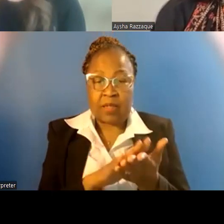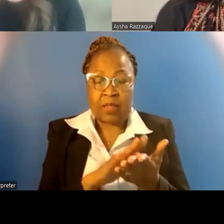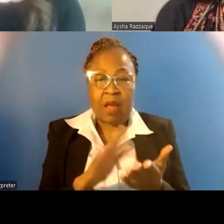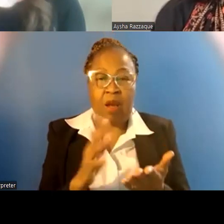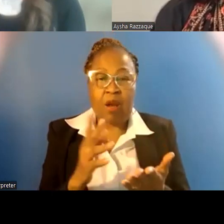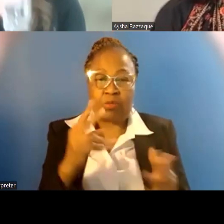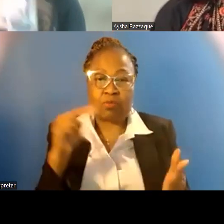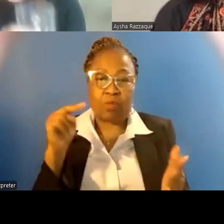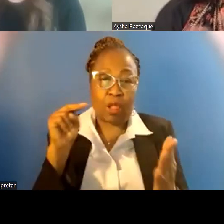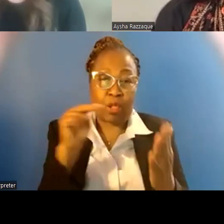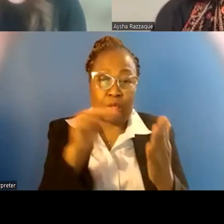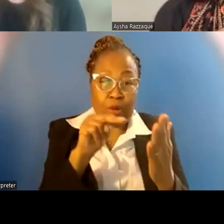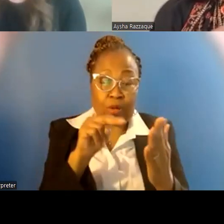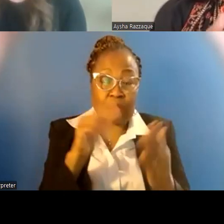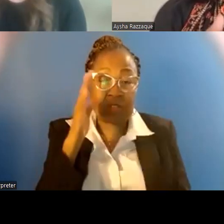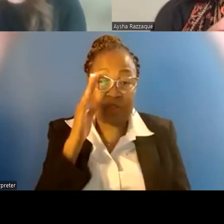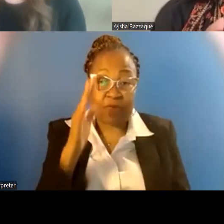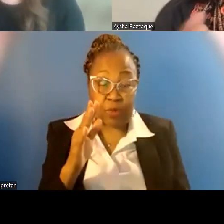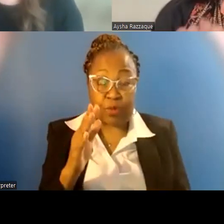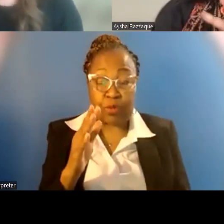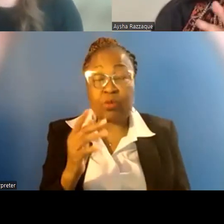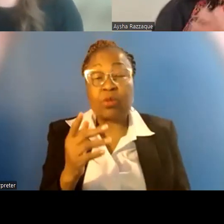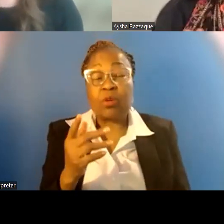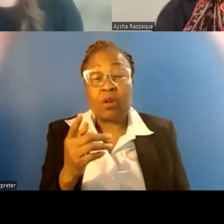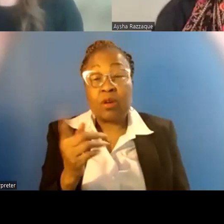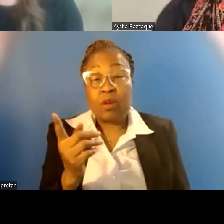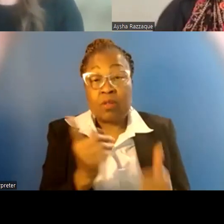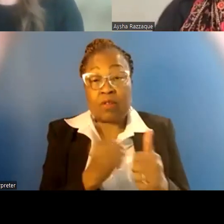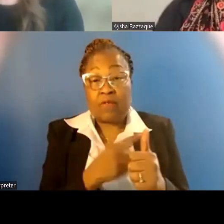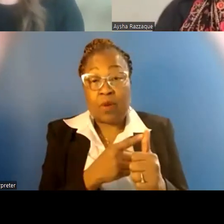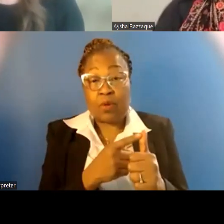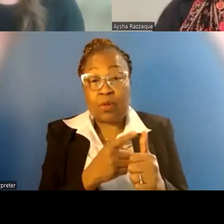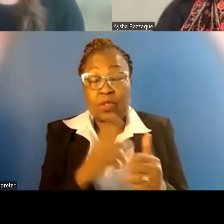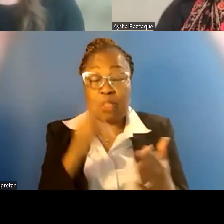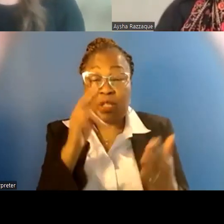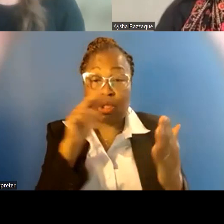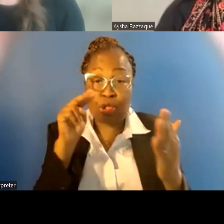and back to the basics. So the first one, what I mean by look to the future is that,